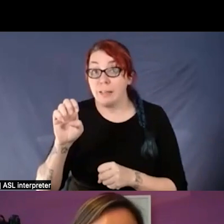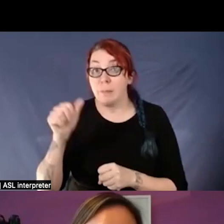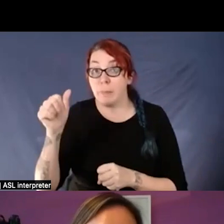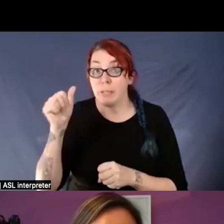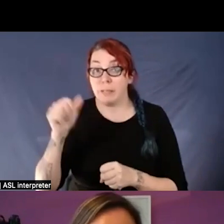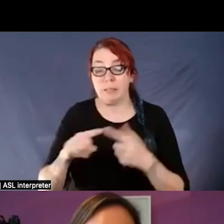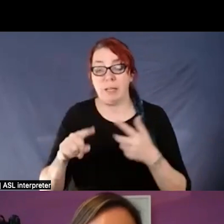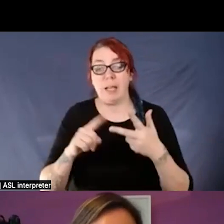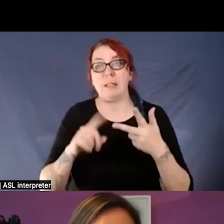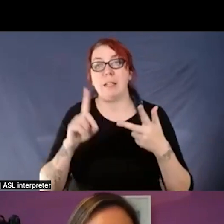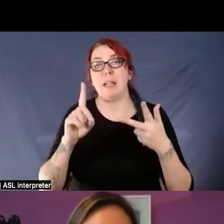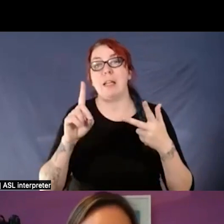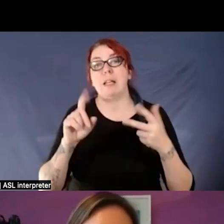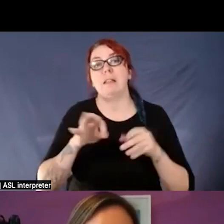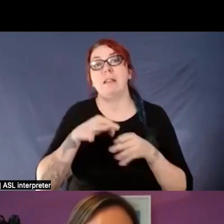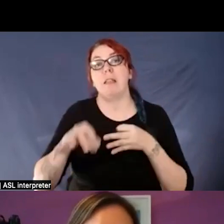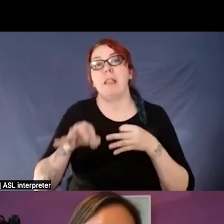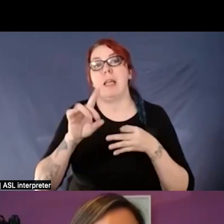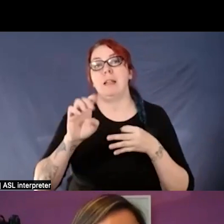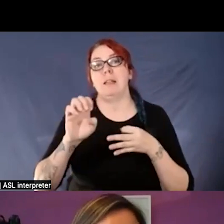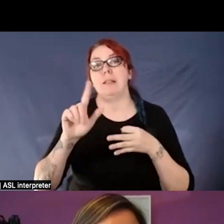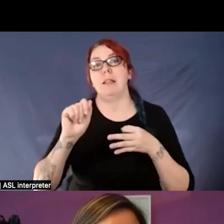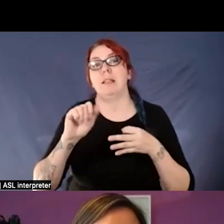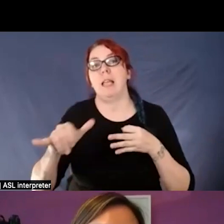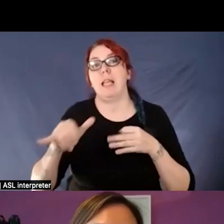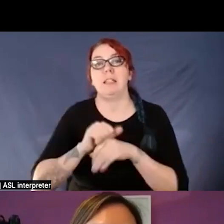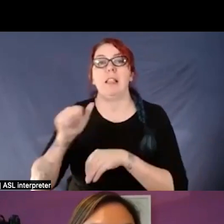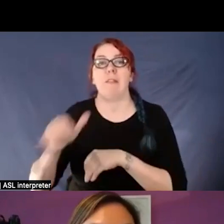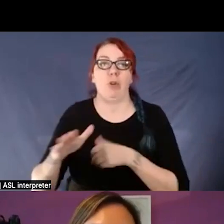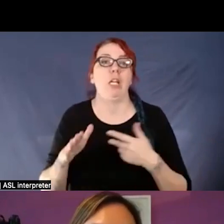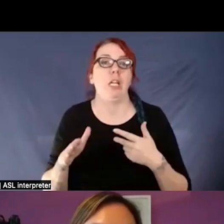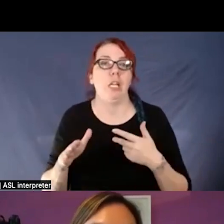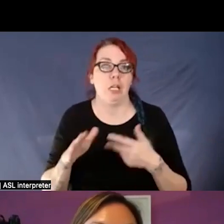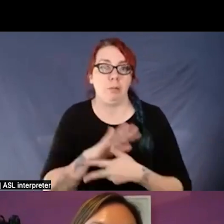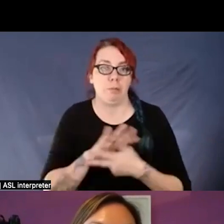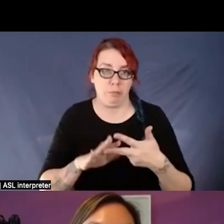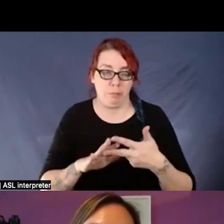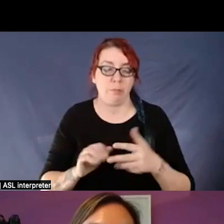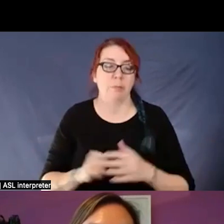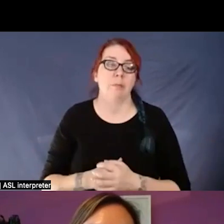the first thing I do is go through my emails and assign them a category. So for example,